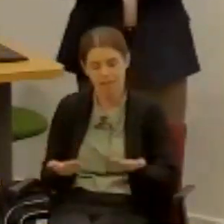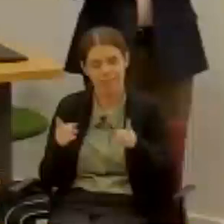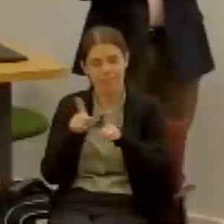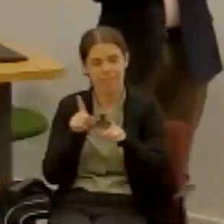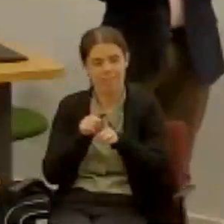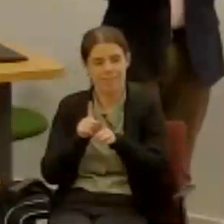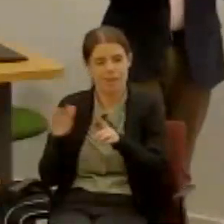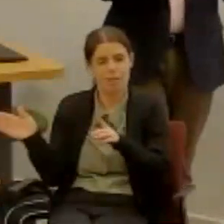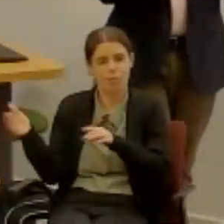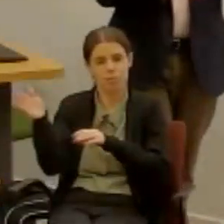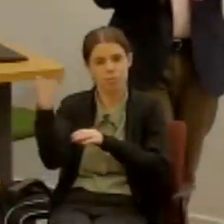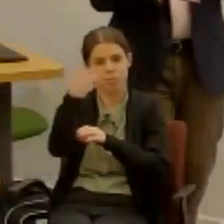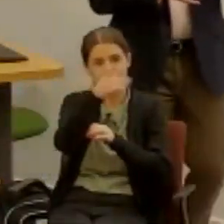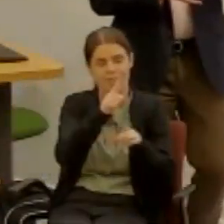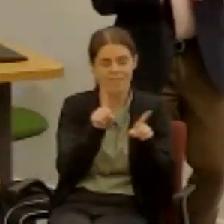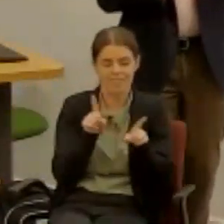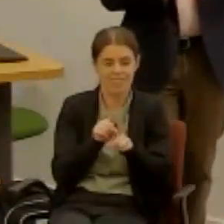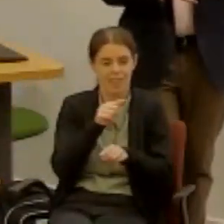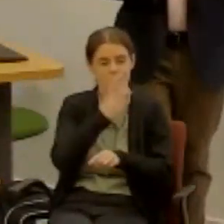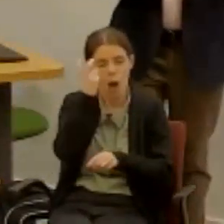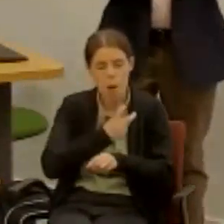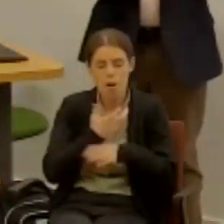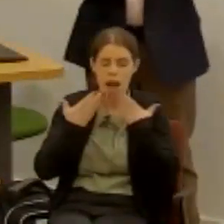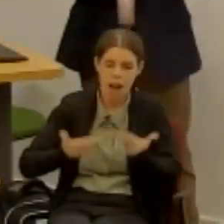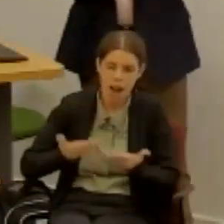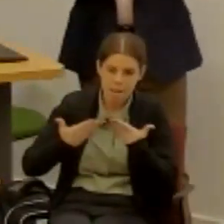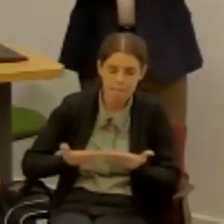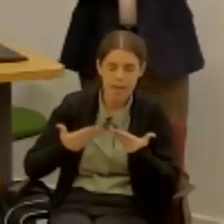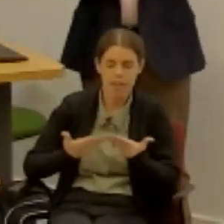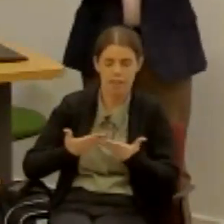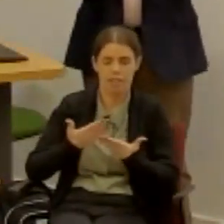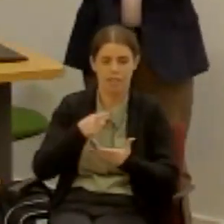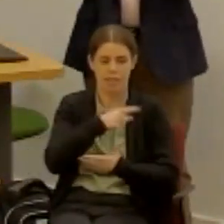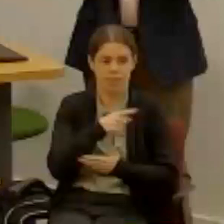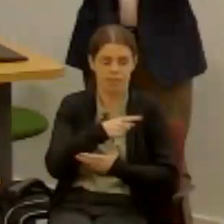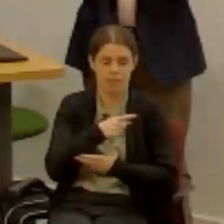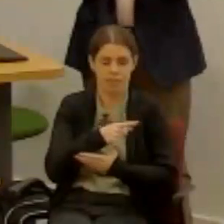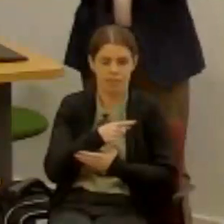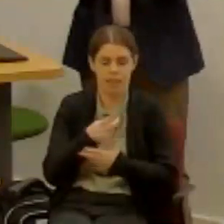The old leather balls are heavy. and so, what a light lightweight ball is less of a risk in some way.